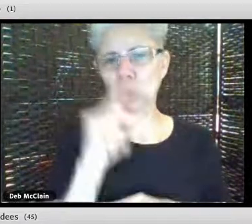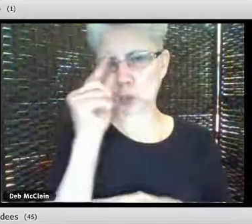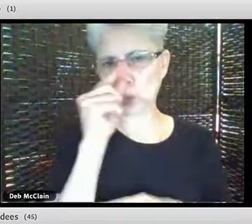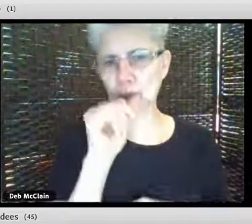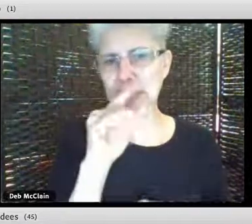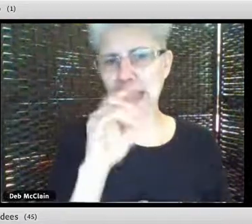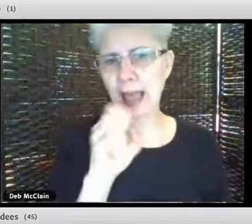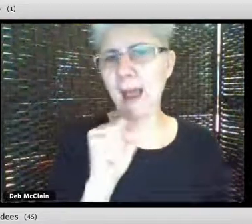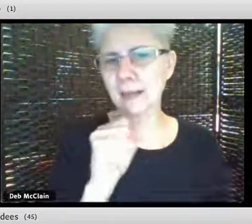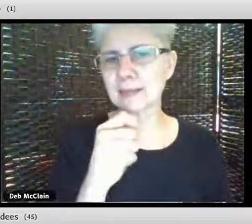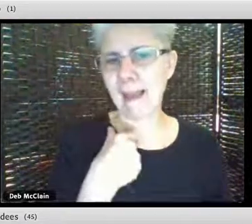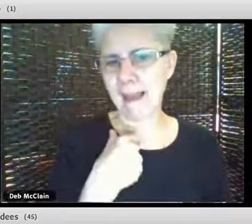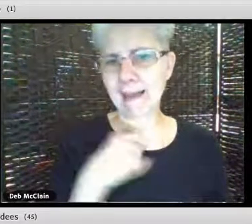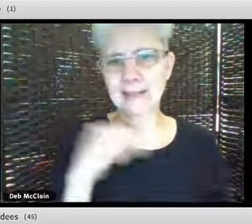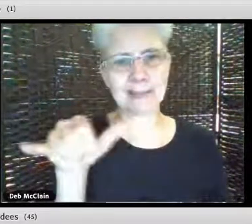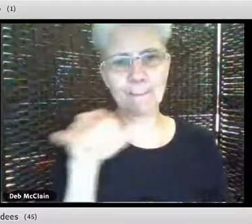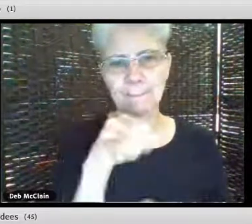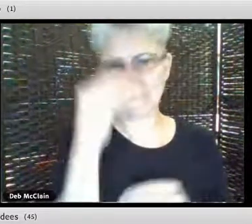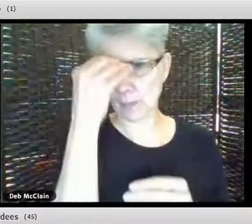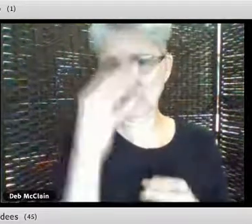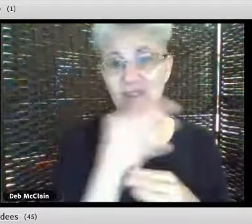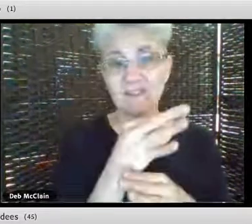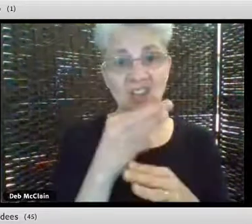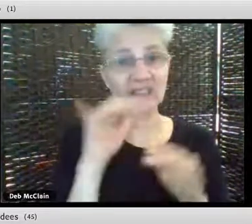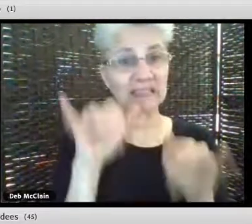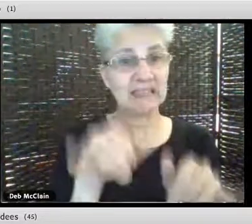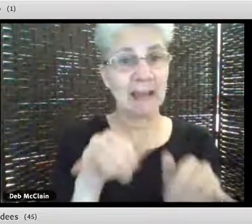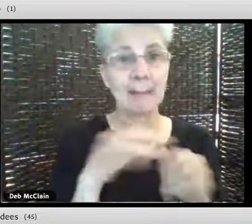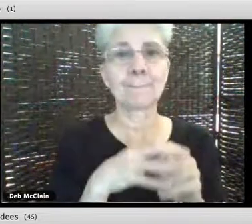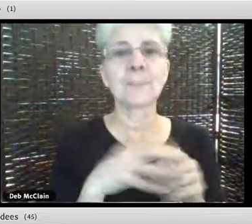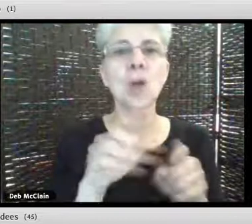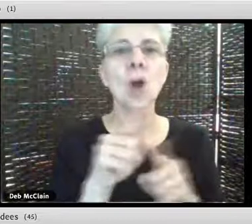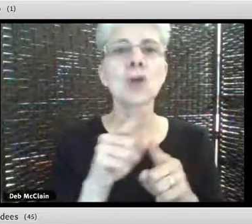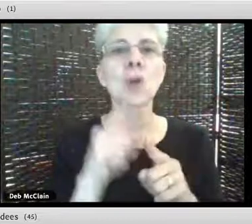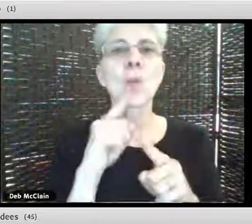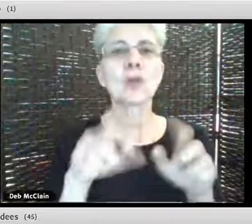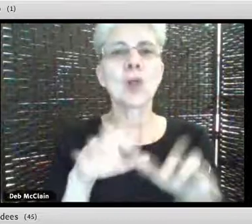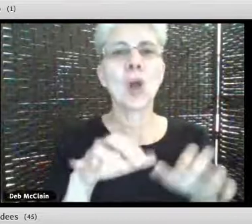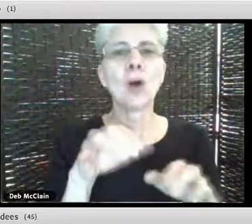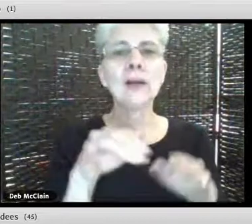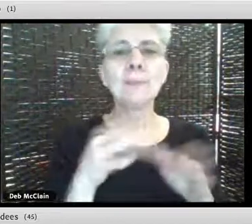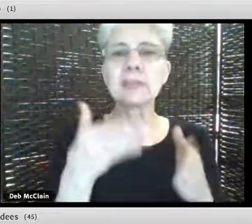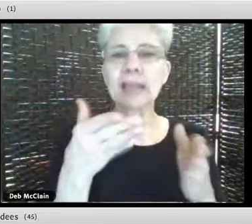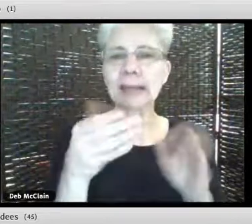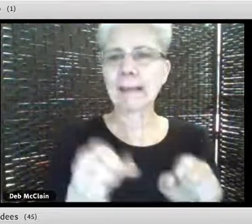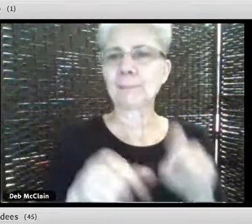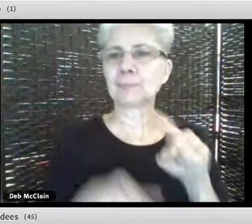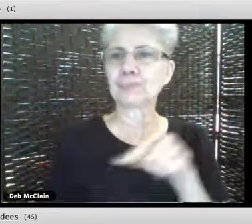I don't have to buy PowerPoint. I can just use Google Slides, and it has all the same functionality.